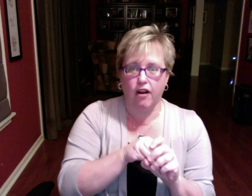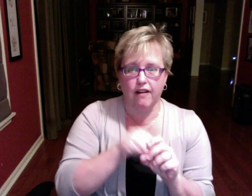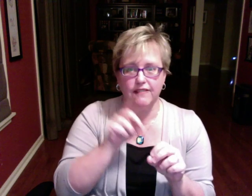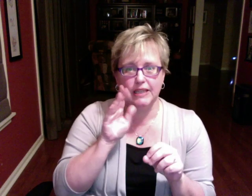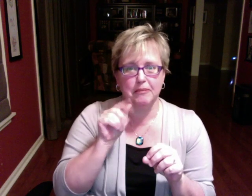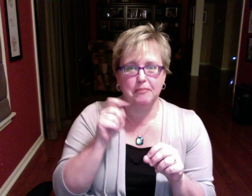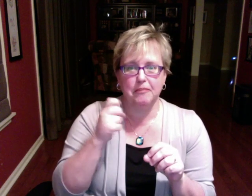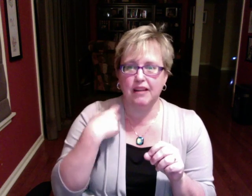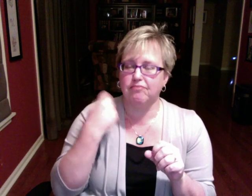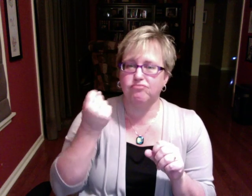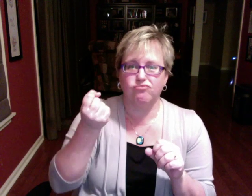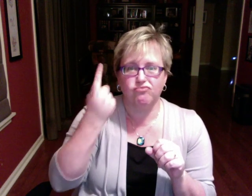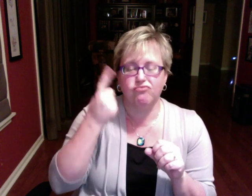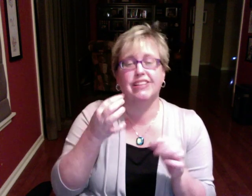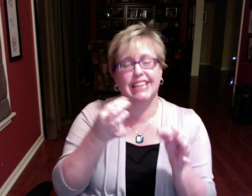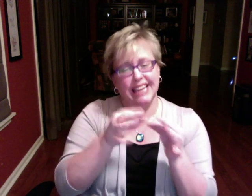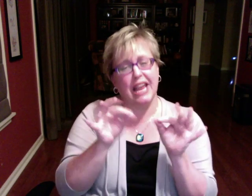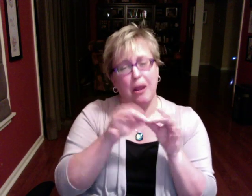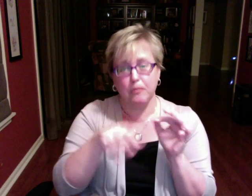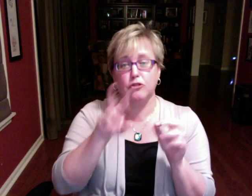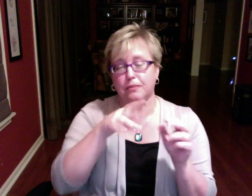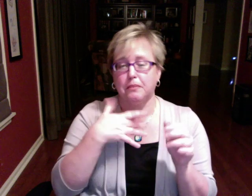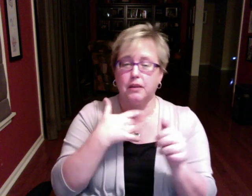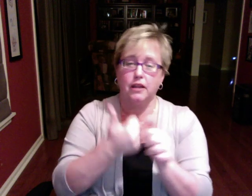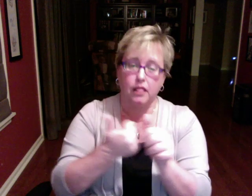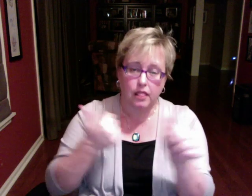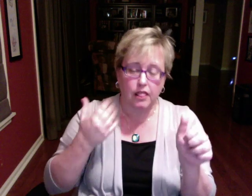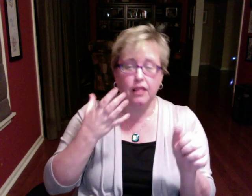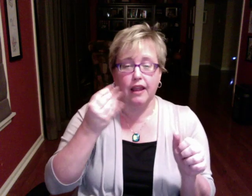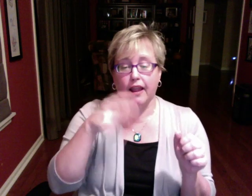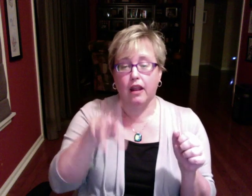I was a finally able to follow completely. I know debates are captioned on TV. But it’s hard to follow.